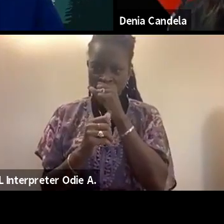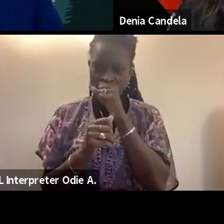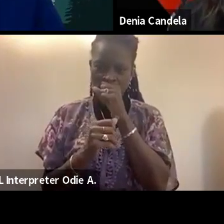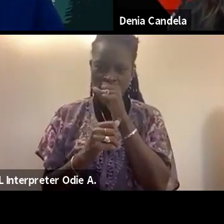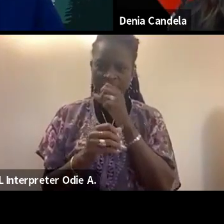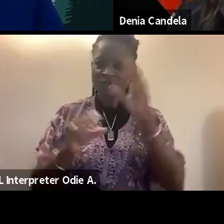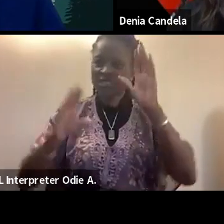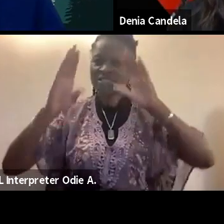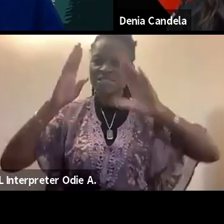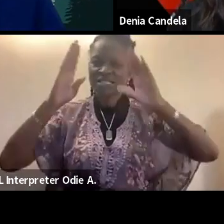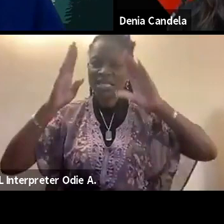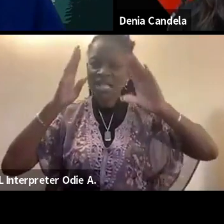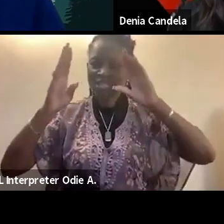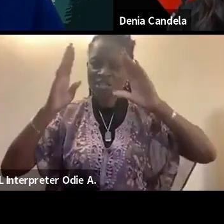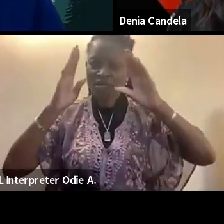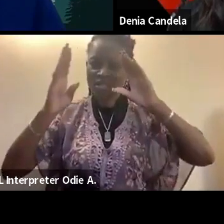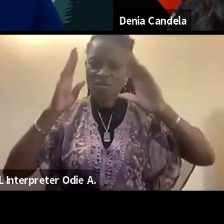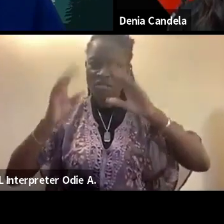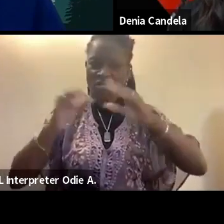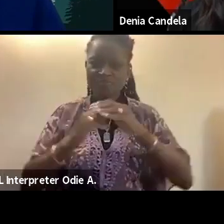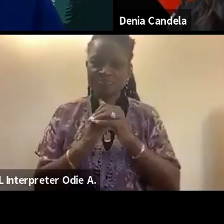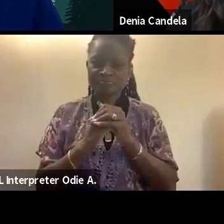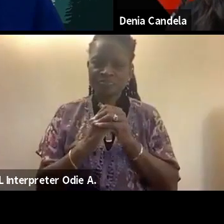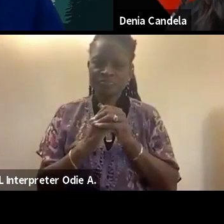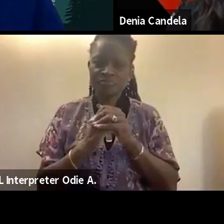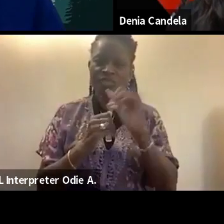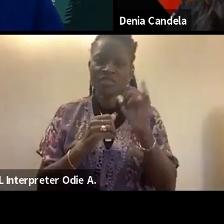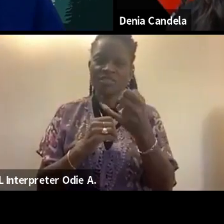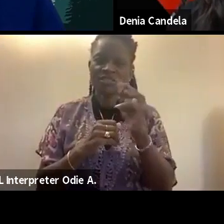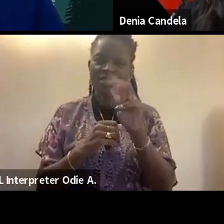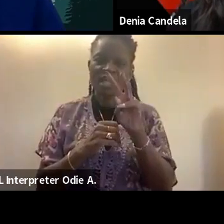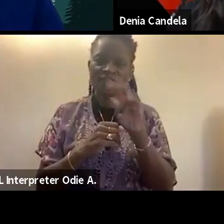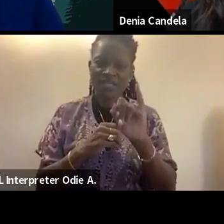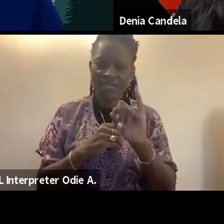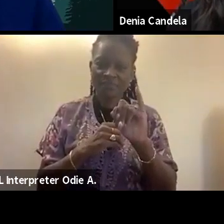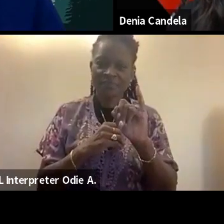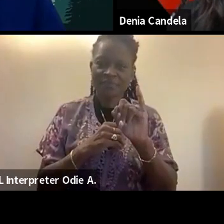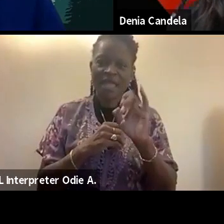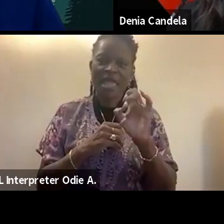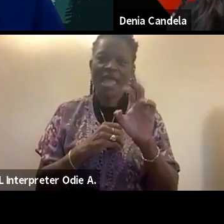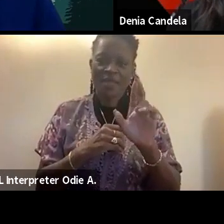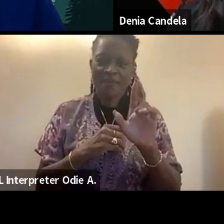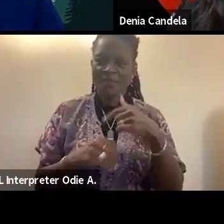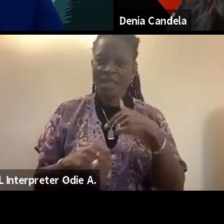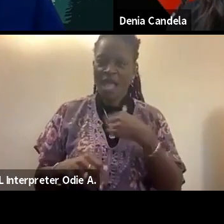Thank you, Vinya. Hello, everyone. I would really love to go into a lot of